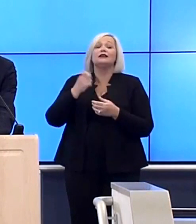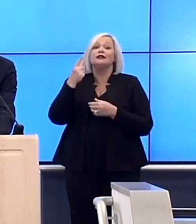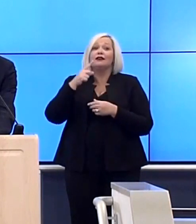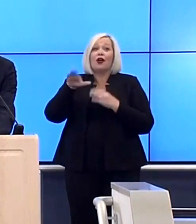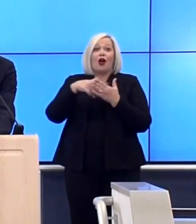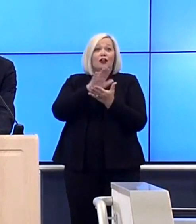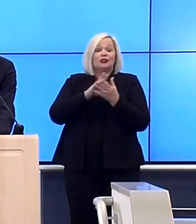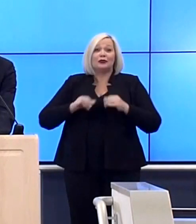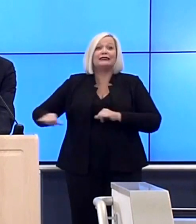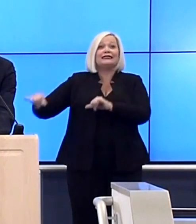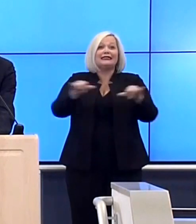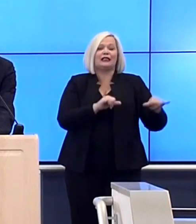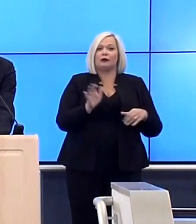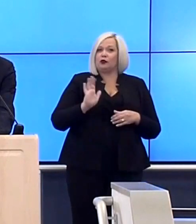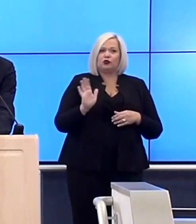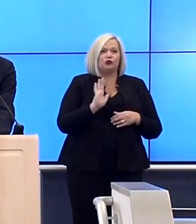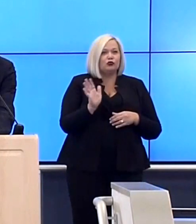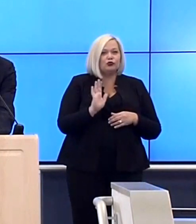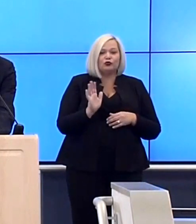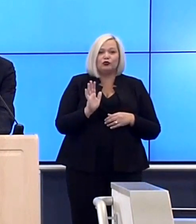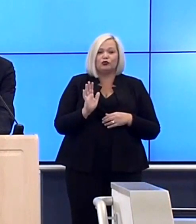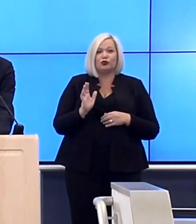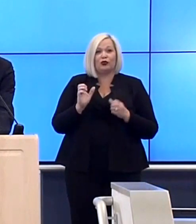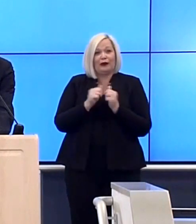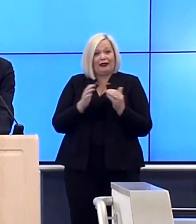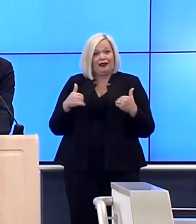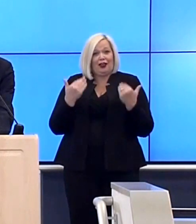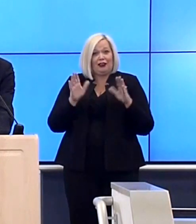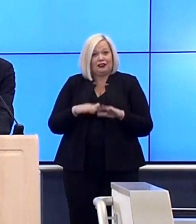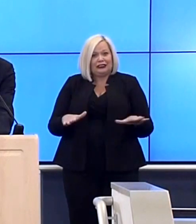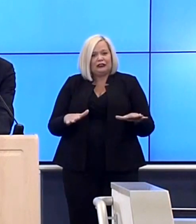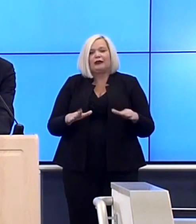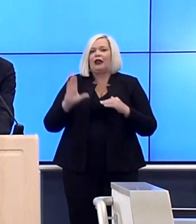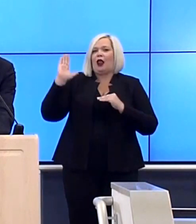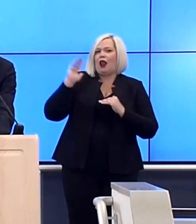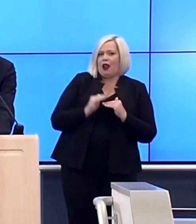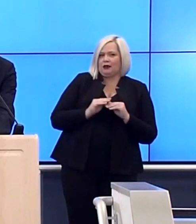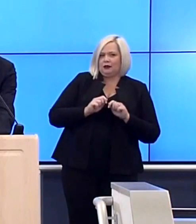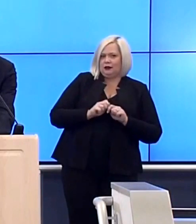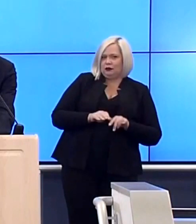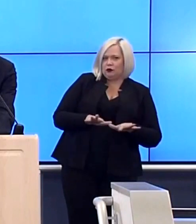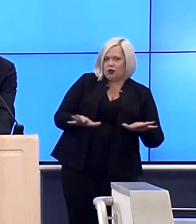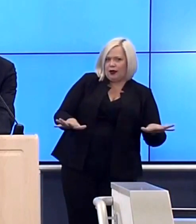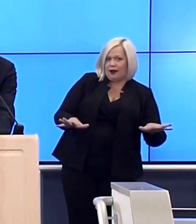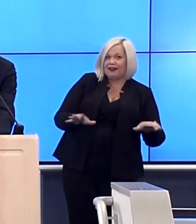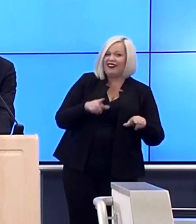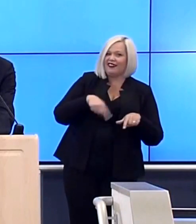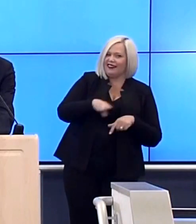SETTINGS THAT BRING RISK. NOT ALL SCHOOL SETTINGS ARE THE NOT ALL SCHOOL SETTINGS ARE THE SAME. SAME. THERE ARE FEWER OUTBREAKS THERE ARE FEWER OUTBREAKS ASSOCIATED WITH THE YOUNGER